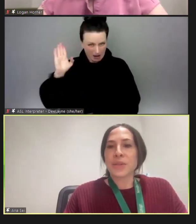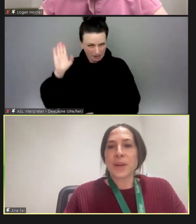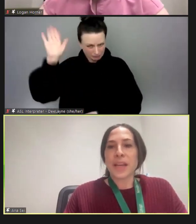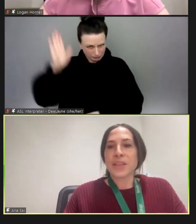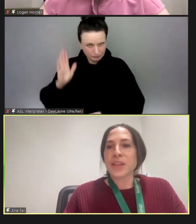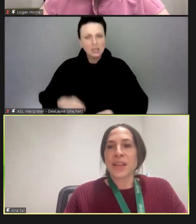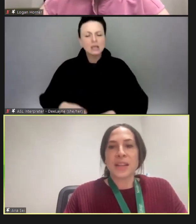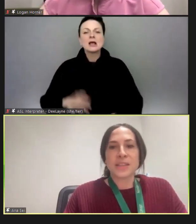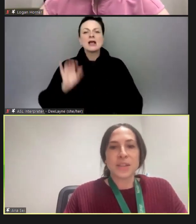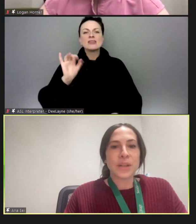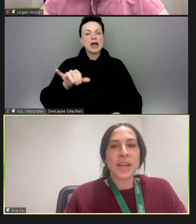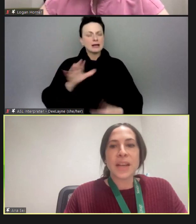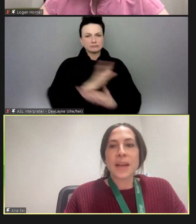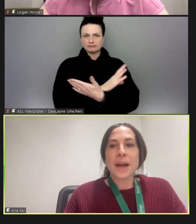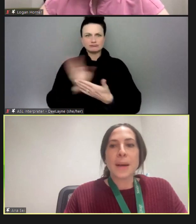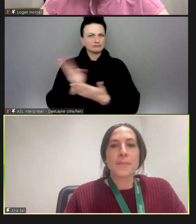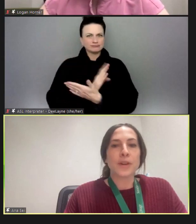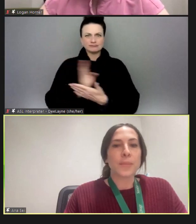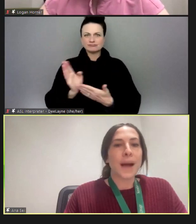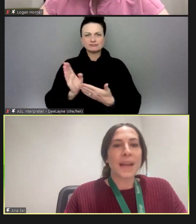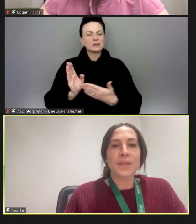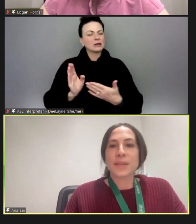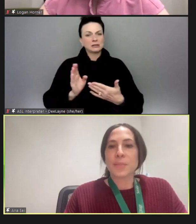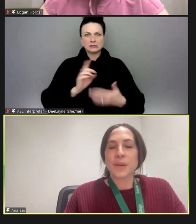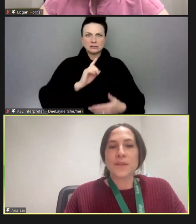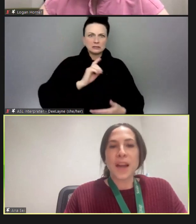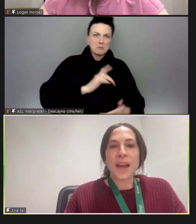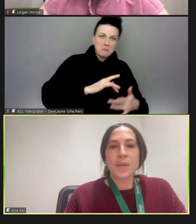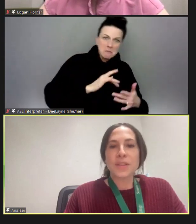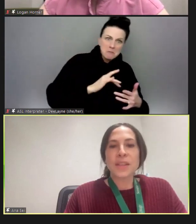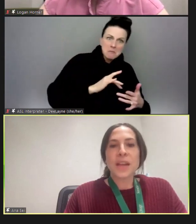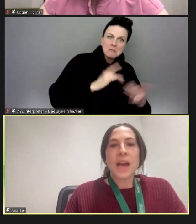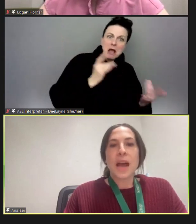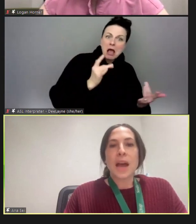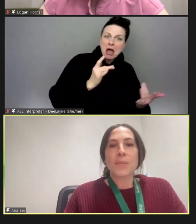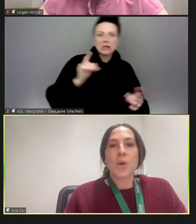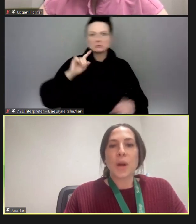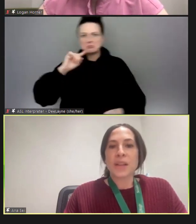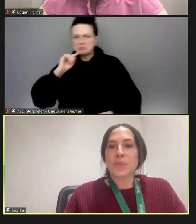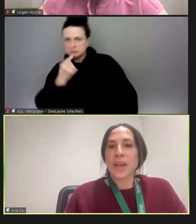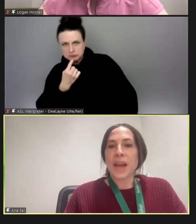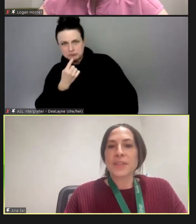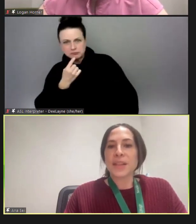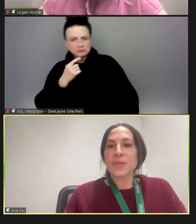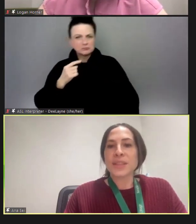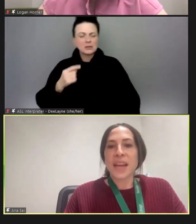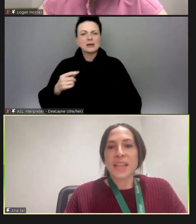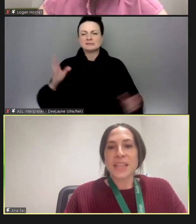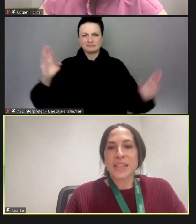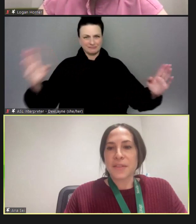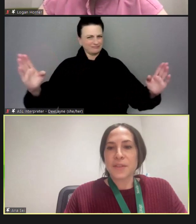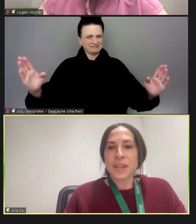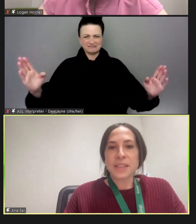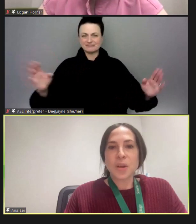range in degree um from mile to profound